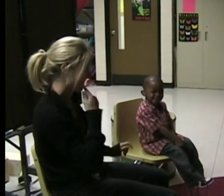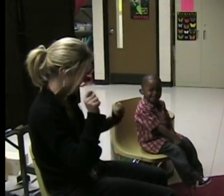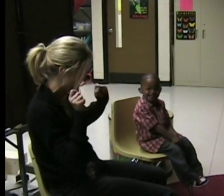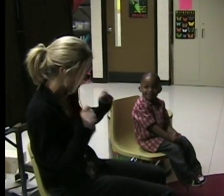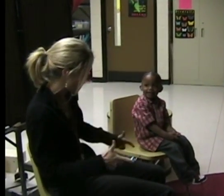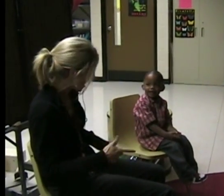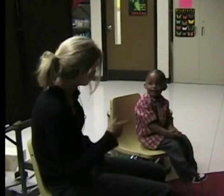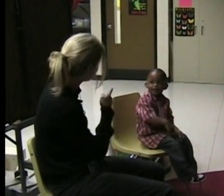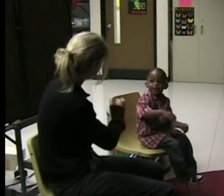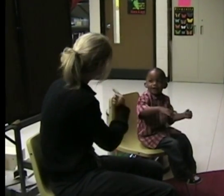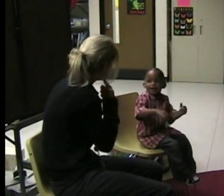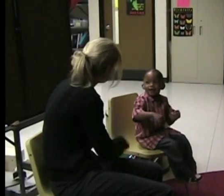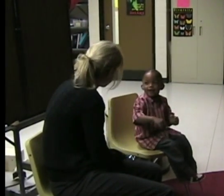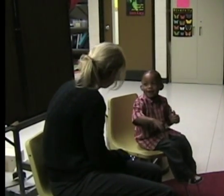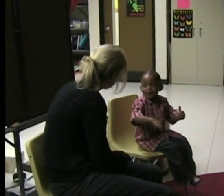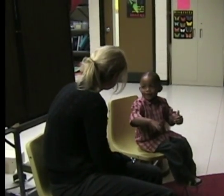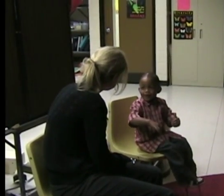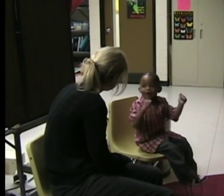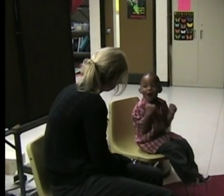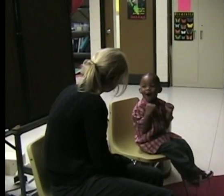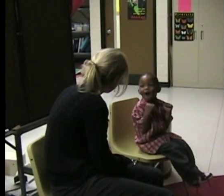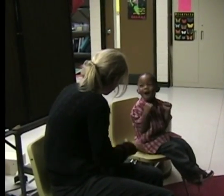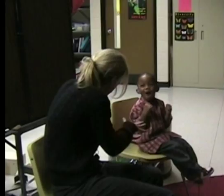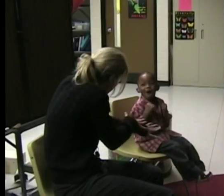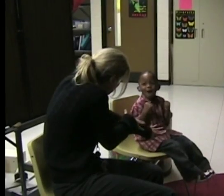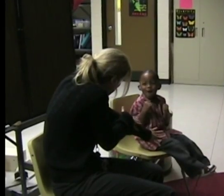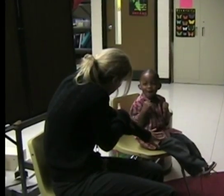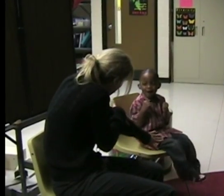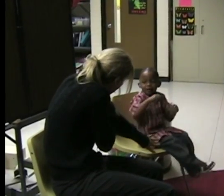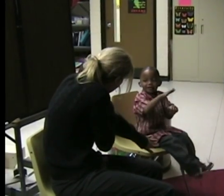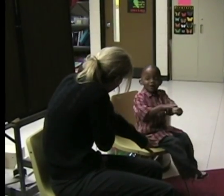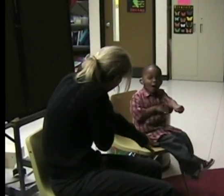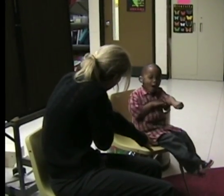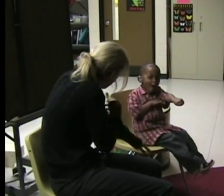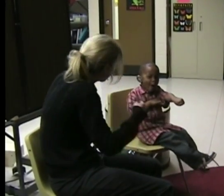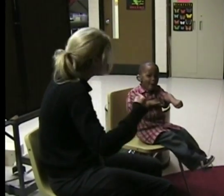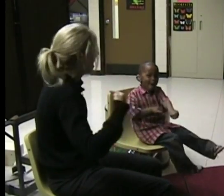I say, 'Fast,' you say, 'Cold,' 'Slow.'